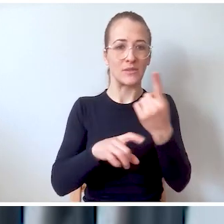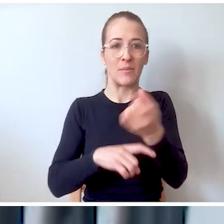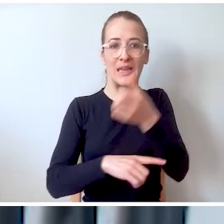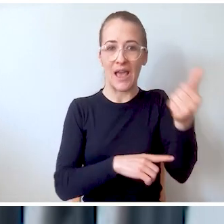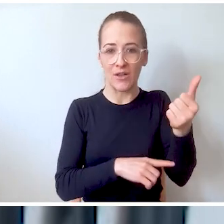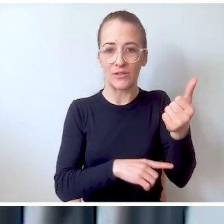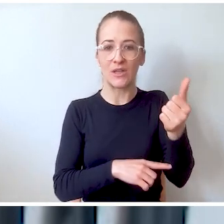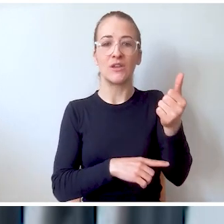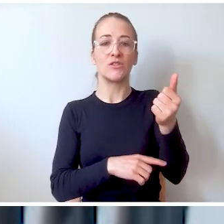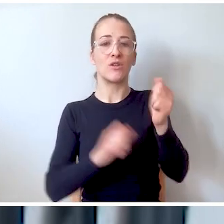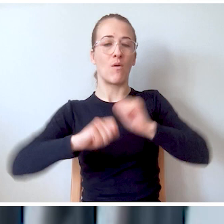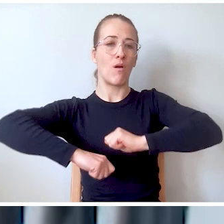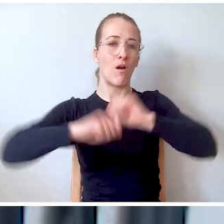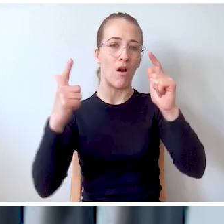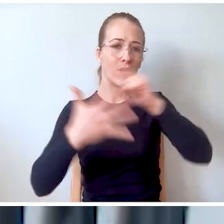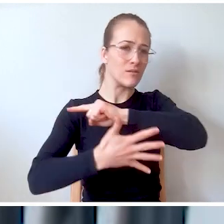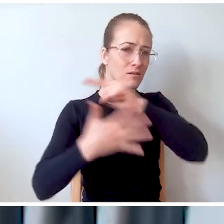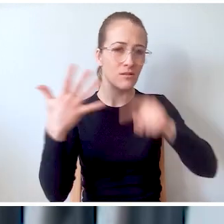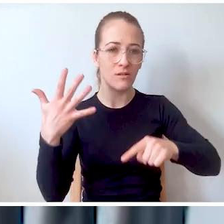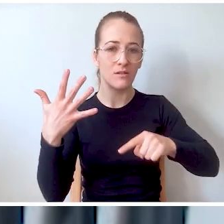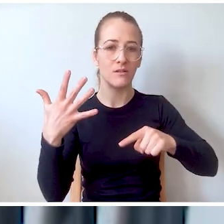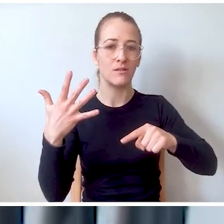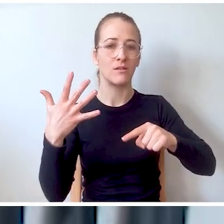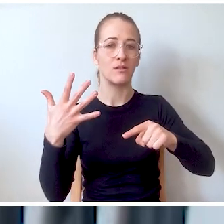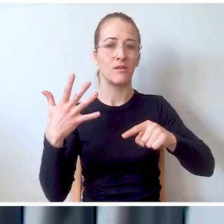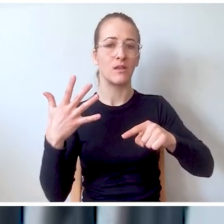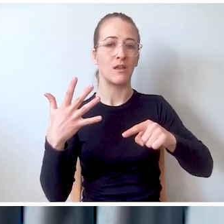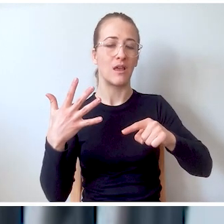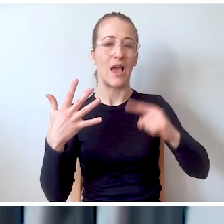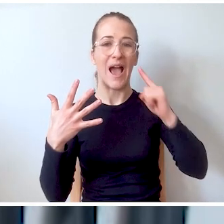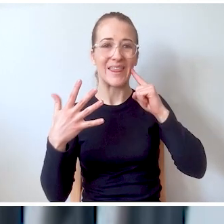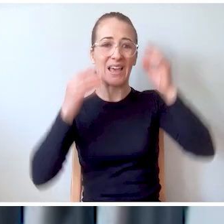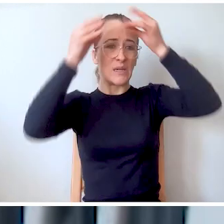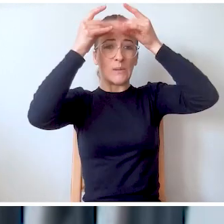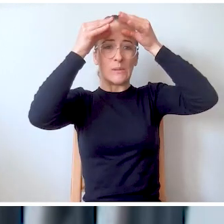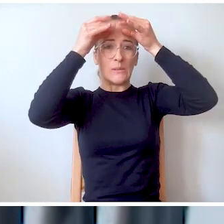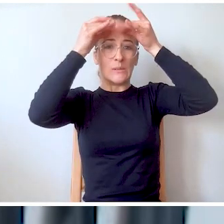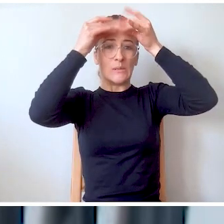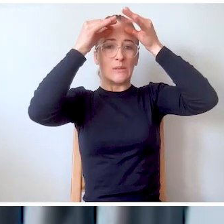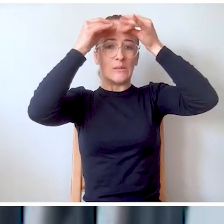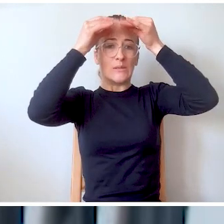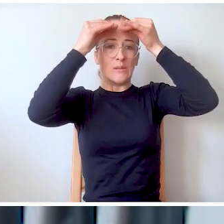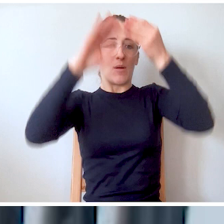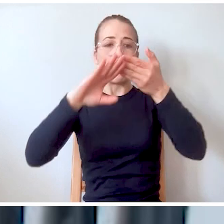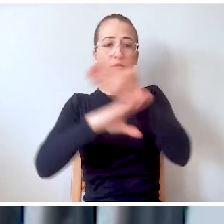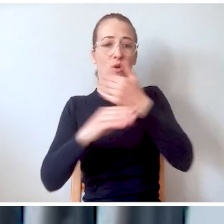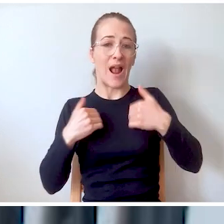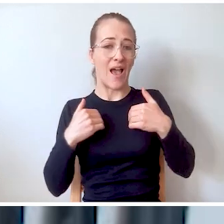So all of these things, I think, flood somebody's head before they have an interaction